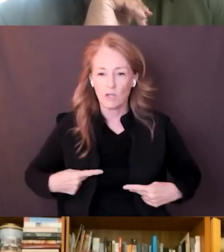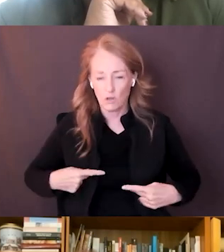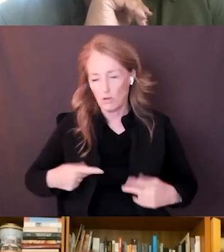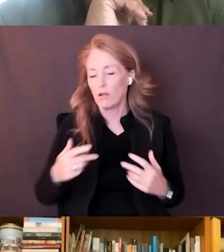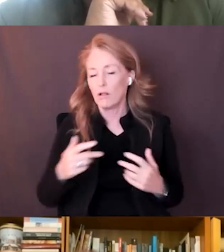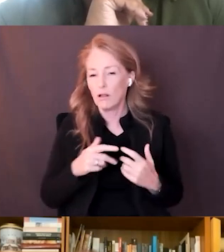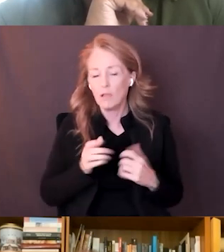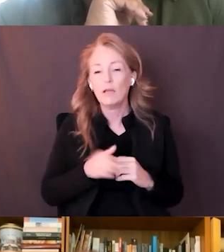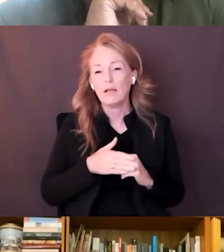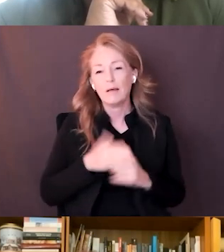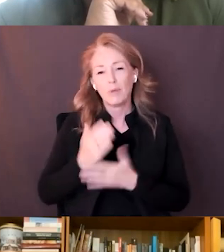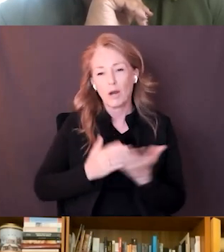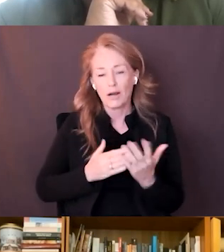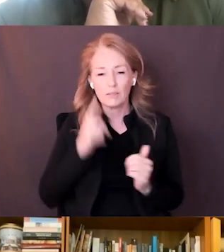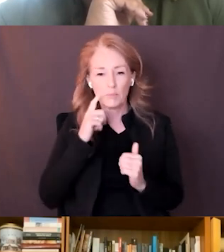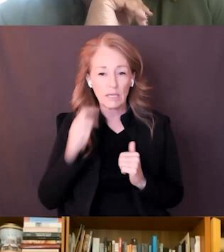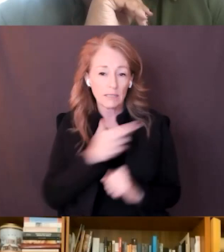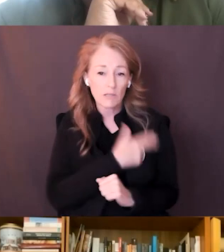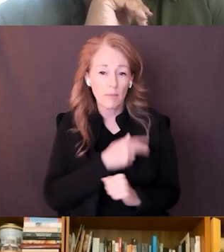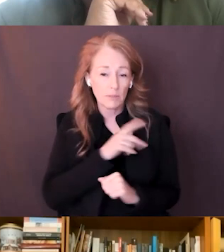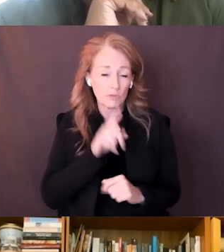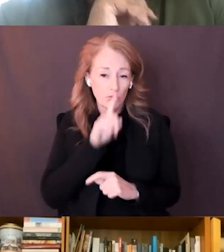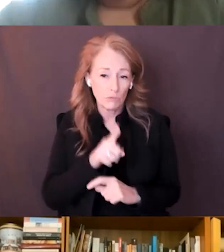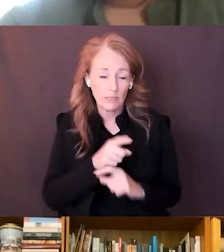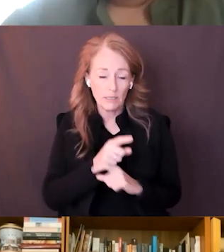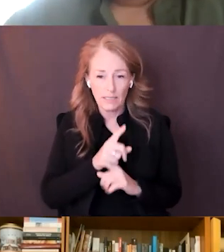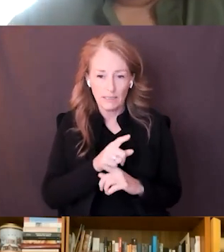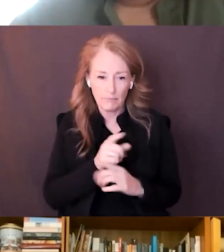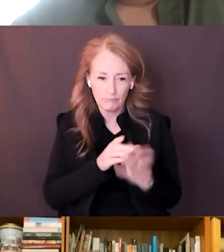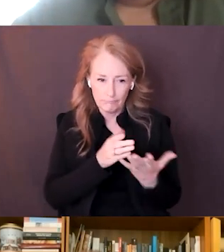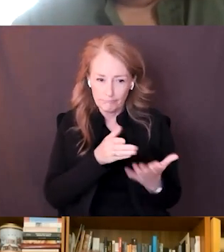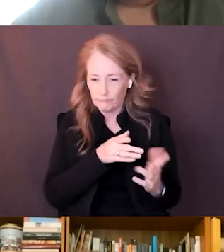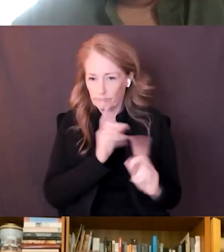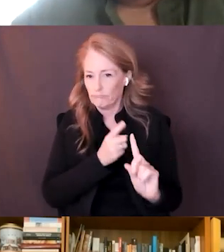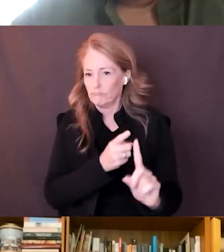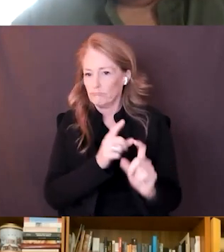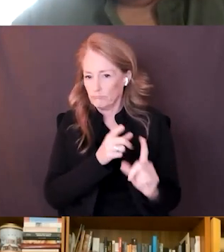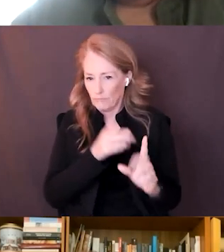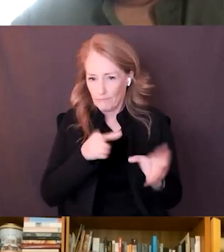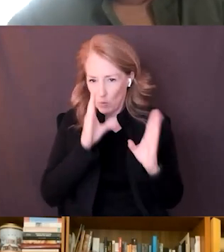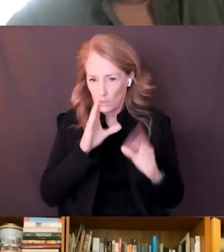IT IS NOT MONITORED ON THE MENTAL HEALTH SIDE.